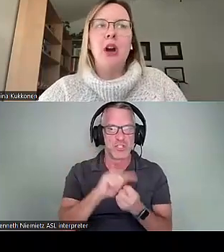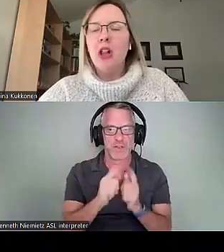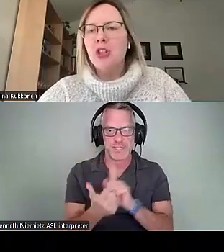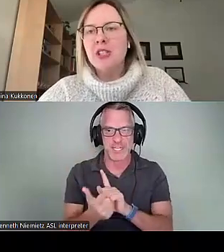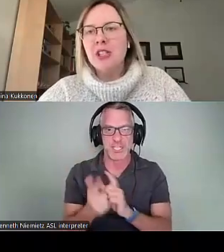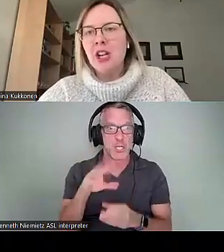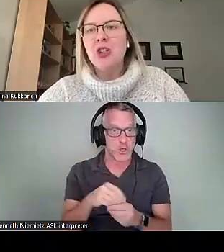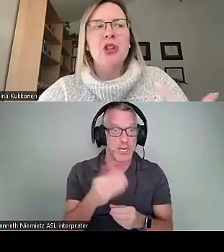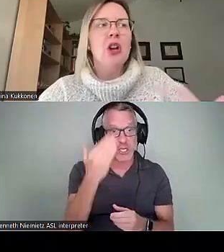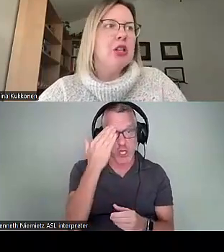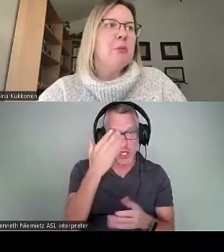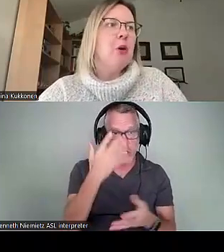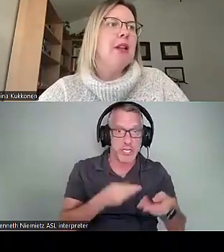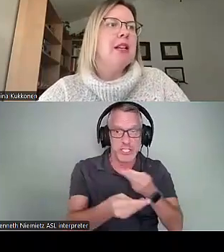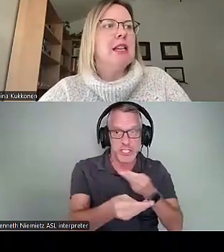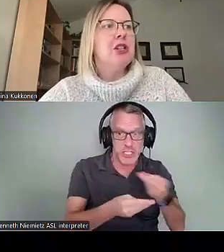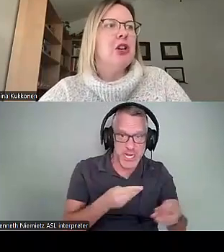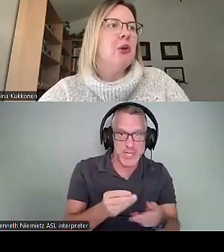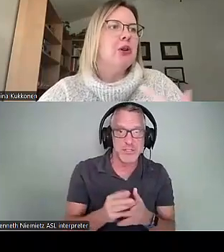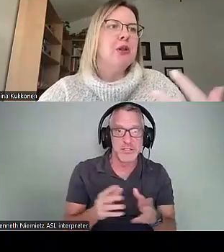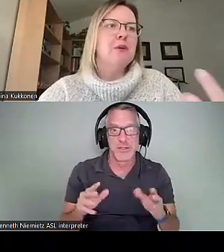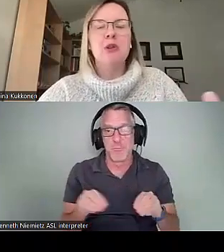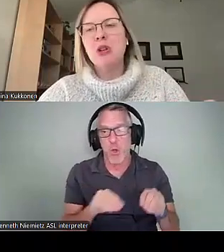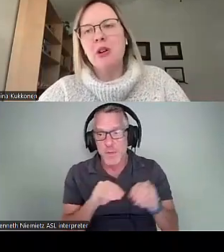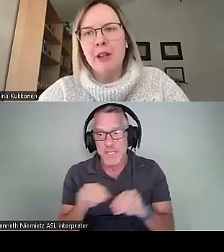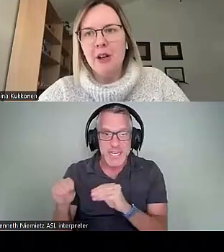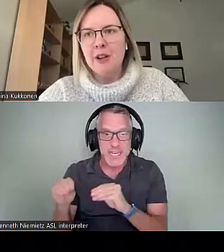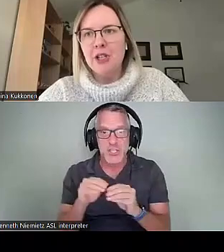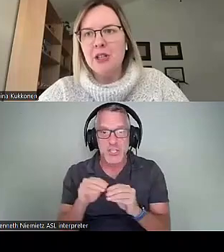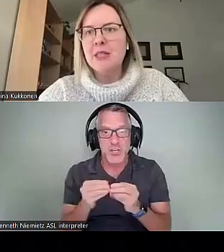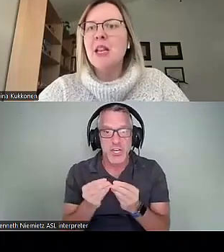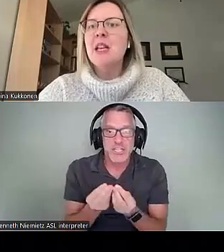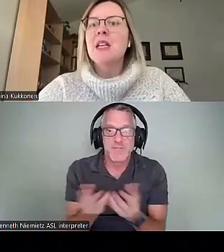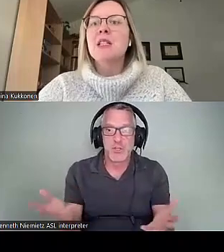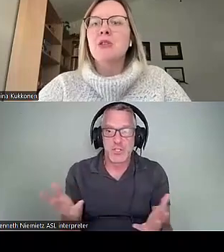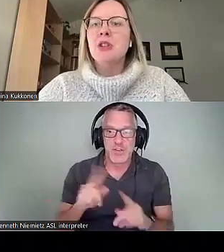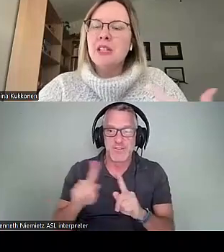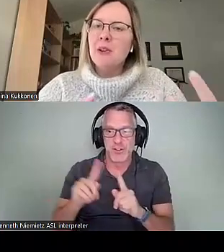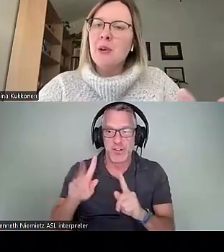knowledge exchange, knowledge mobilization, or diffusion of innovations. So just to give you